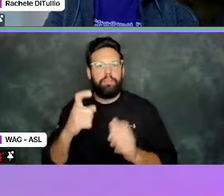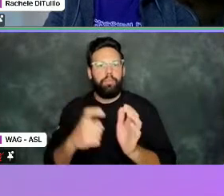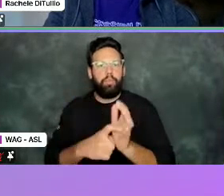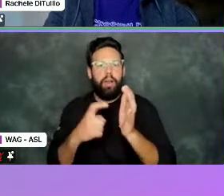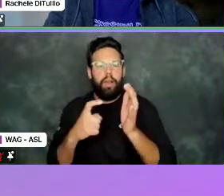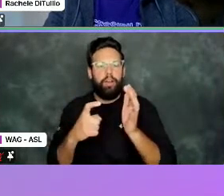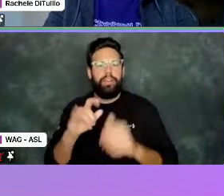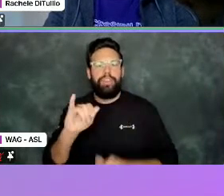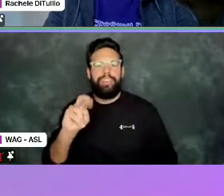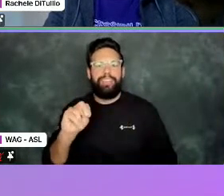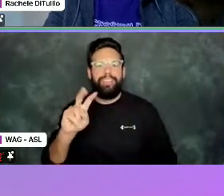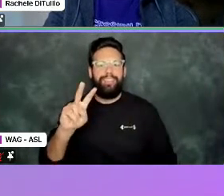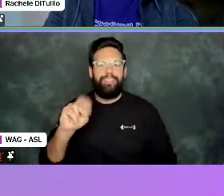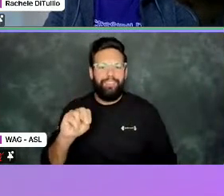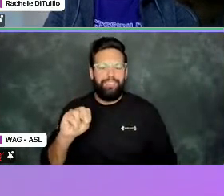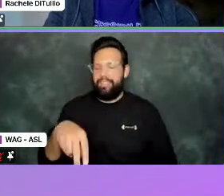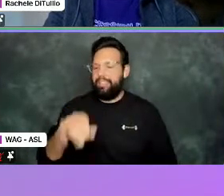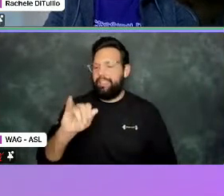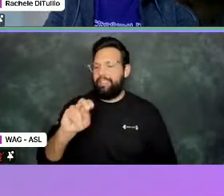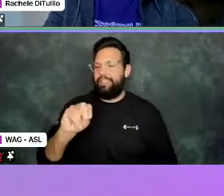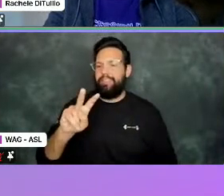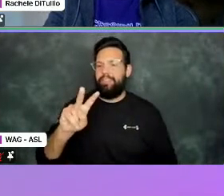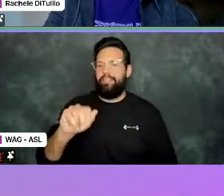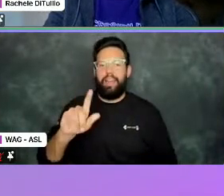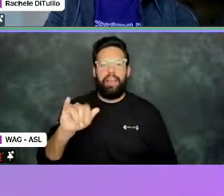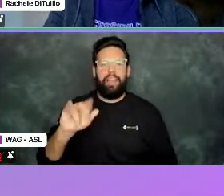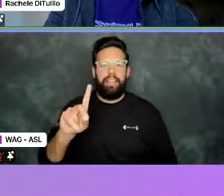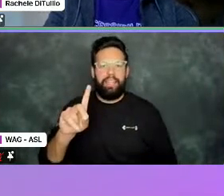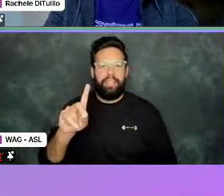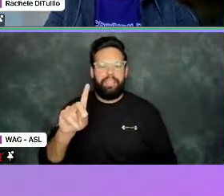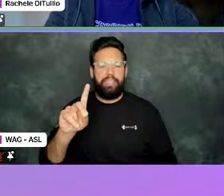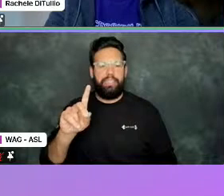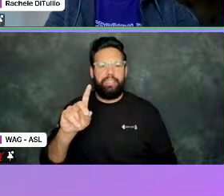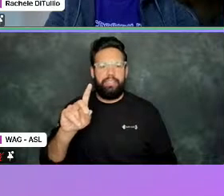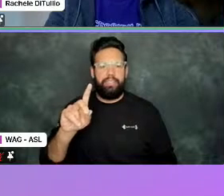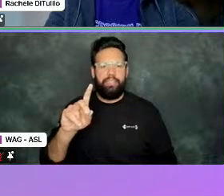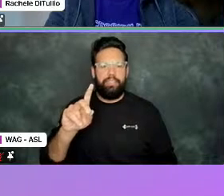options. [>>] Cats marking start combo blocks and